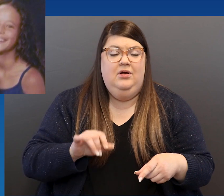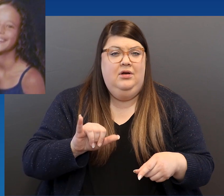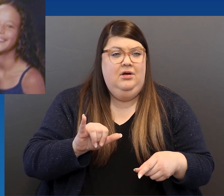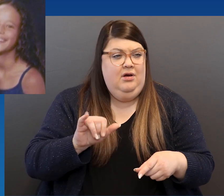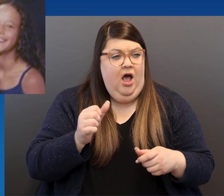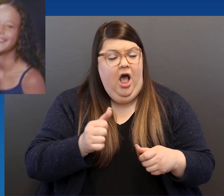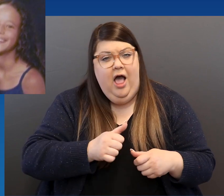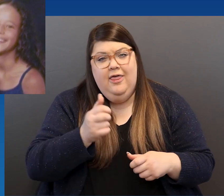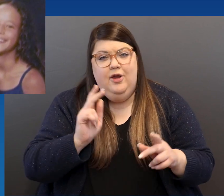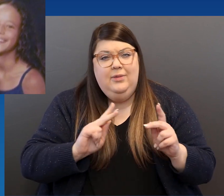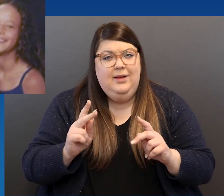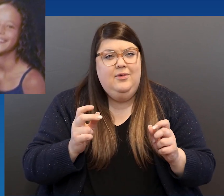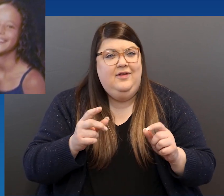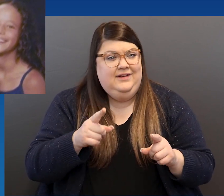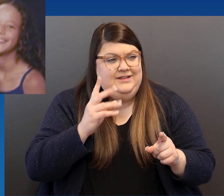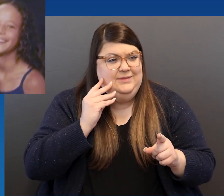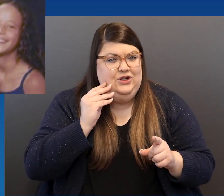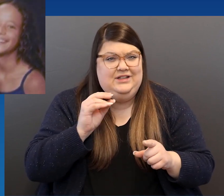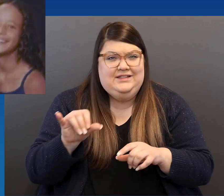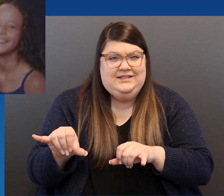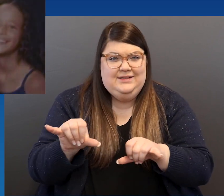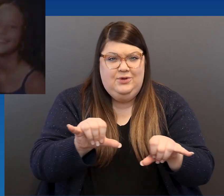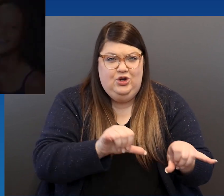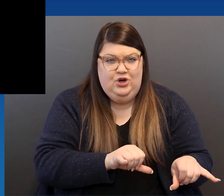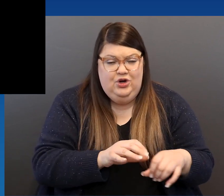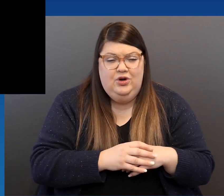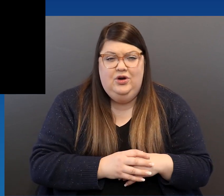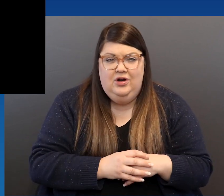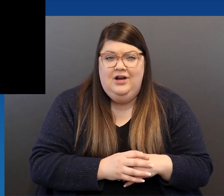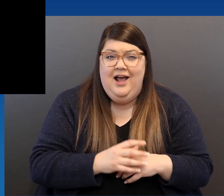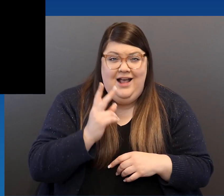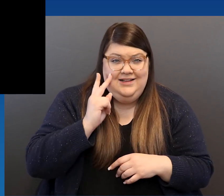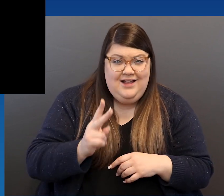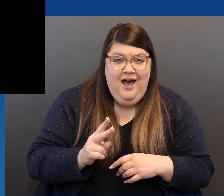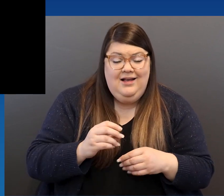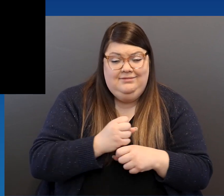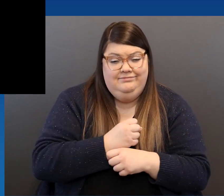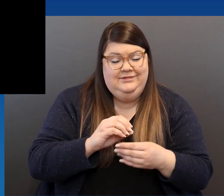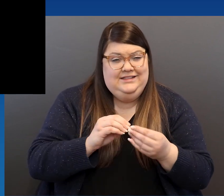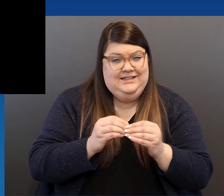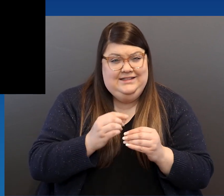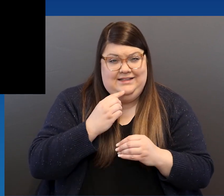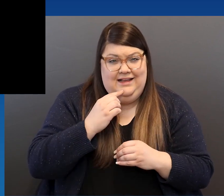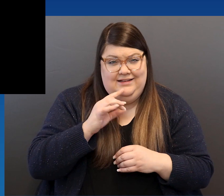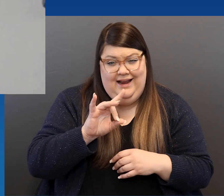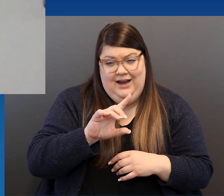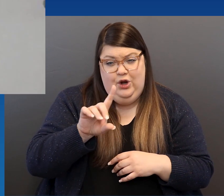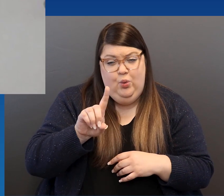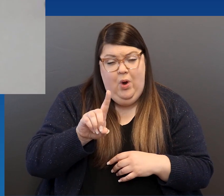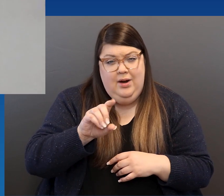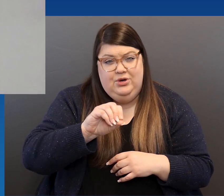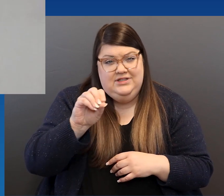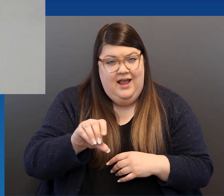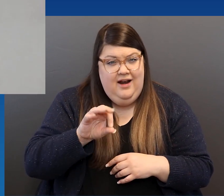When I was looking at the statistics and I saw that 81% of adults didn't even realize that teen dating violence was an issue,